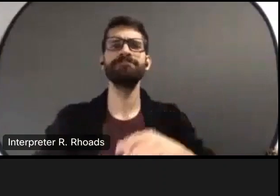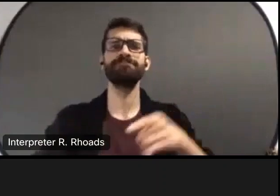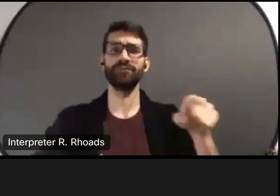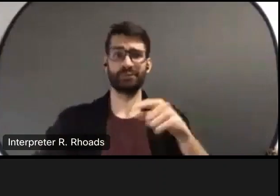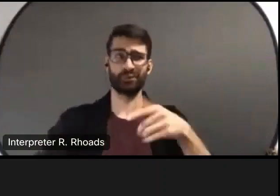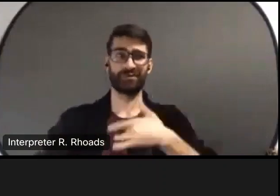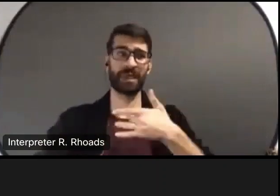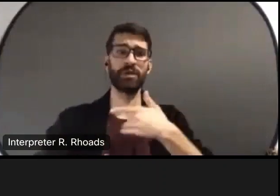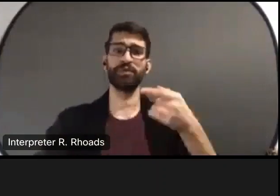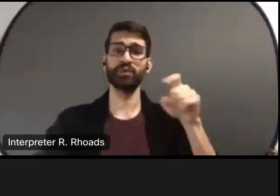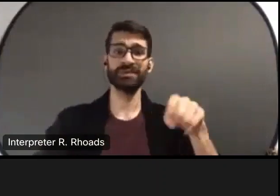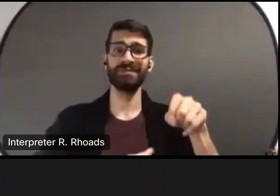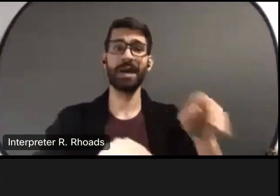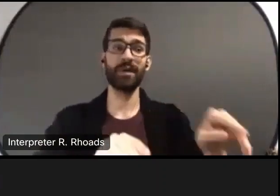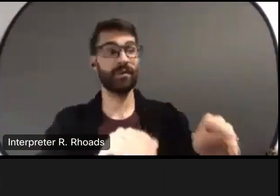What's what's your what's your feeling on that?